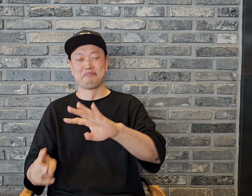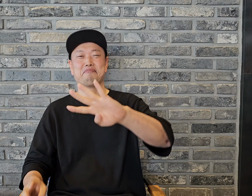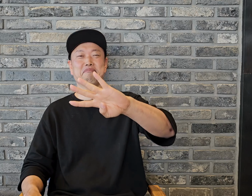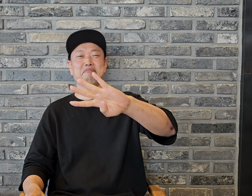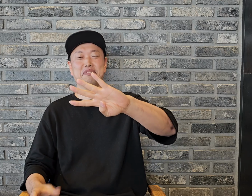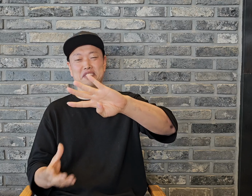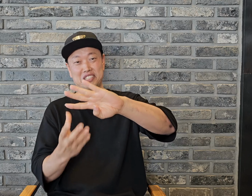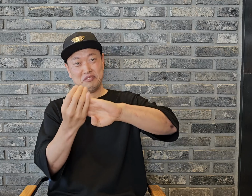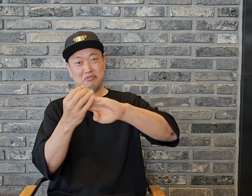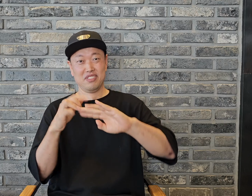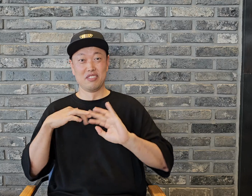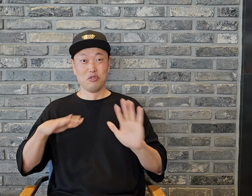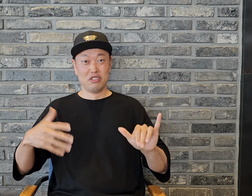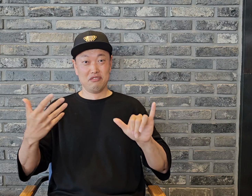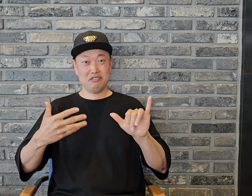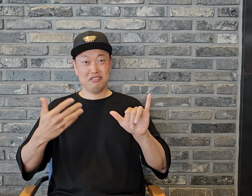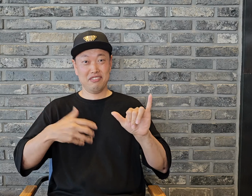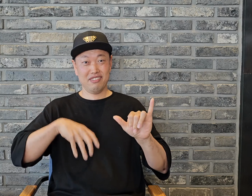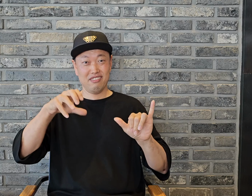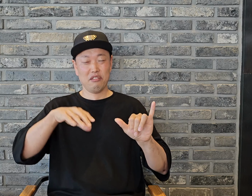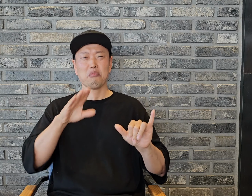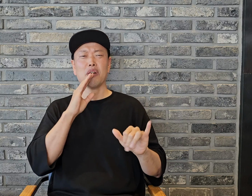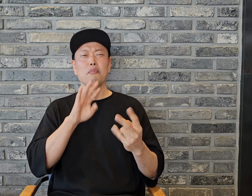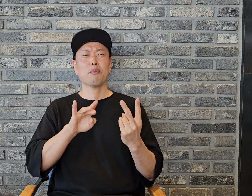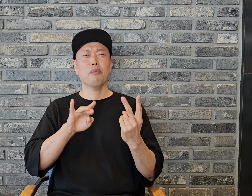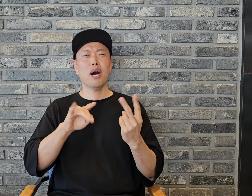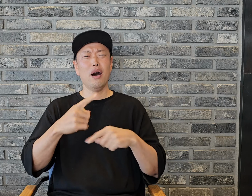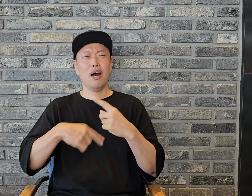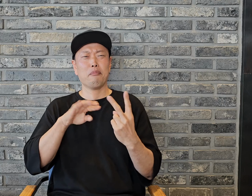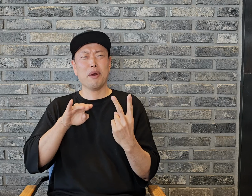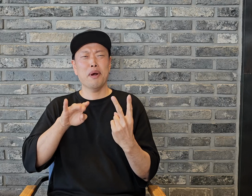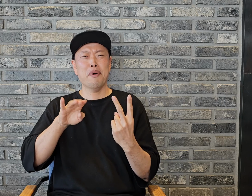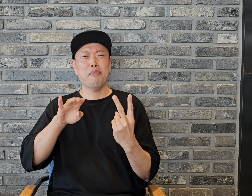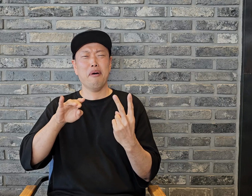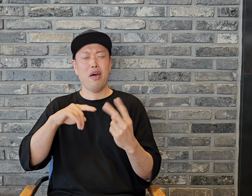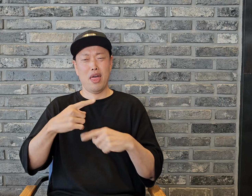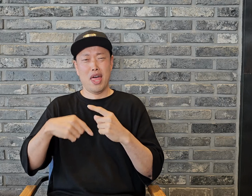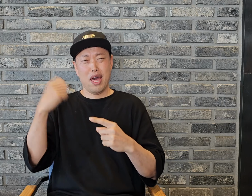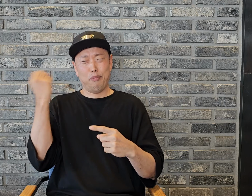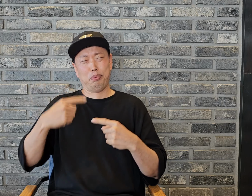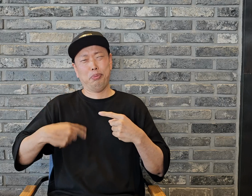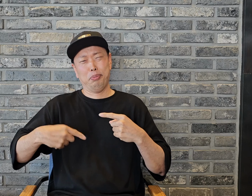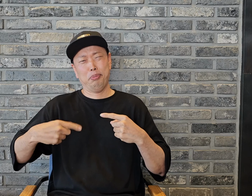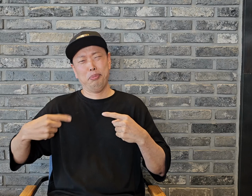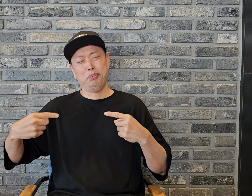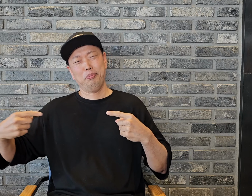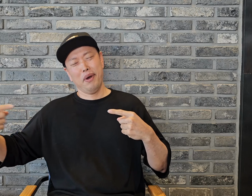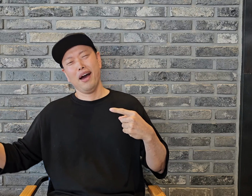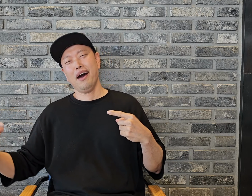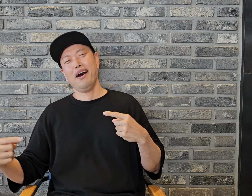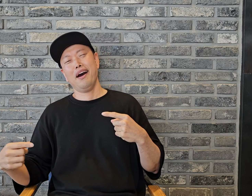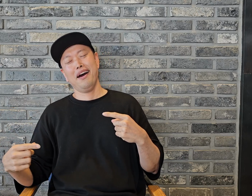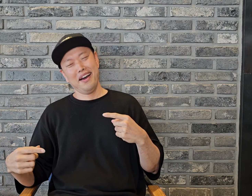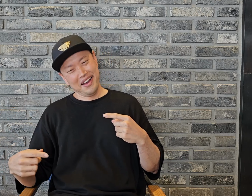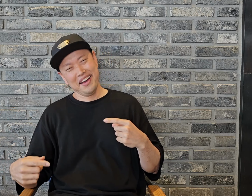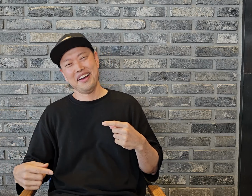has four major meanings. In addition, my YouTube broadcast is broadcast at 2x speed and it is really fast. (really) (Fast,,, Real)